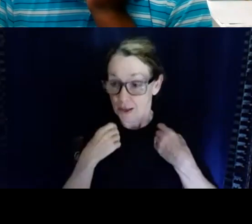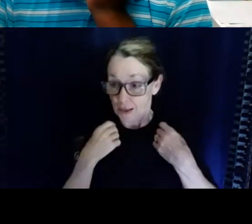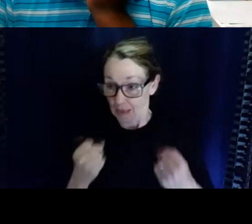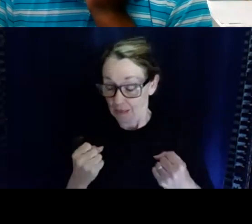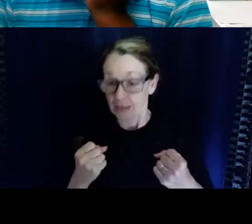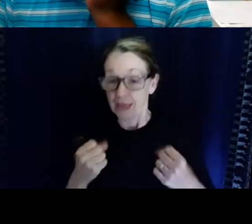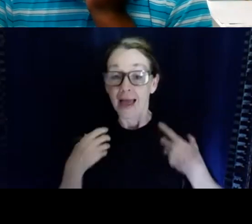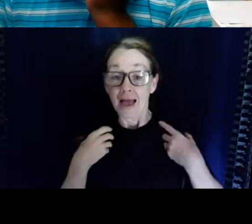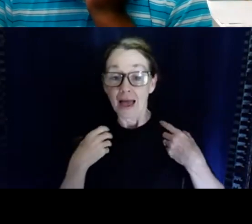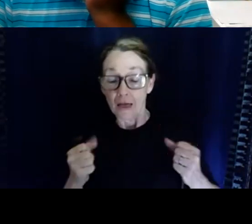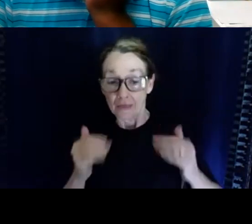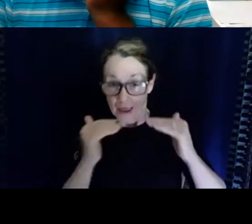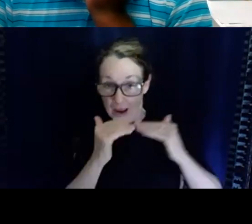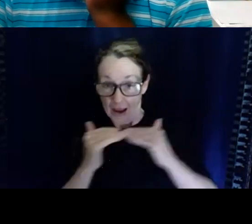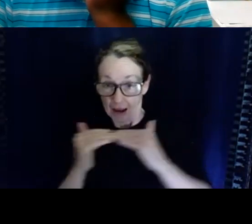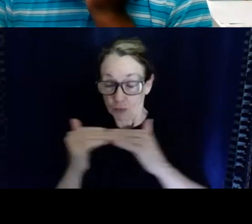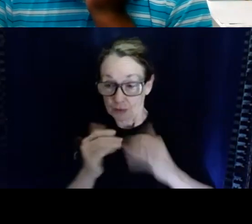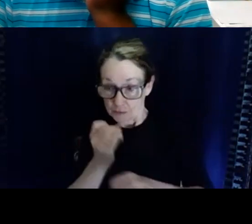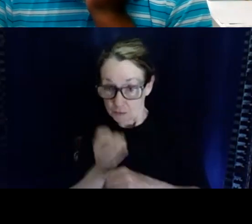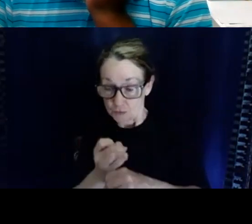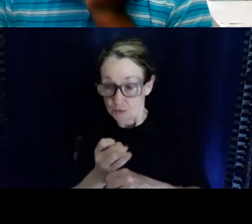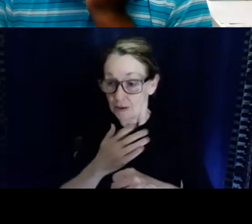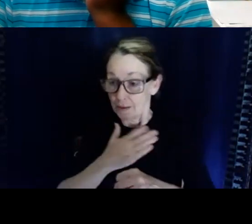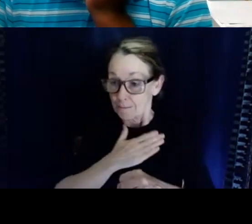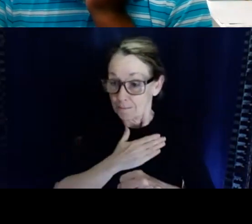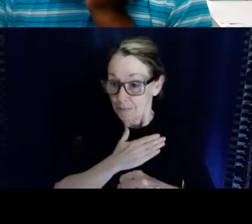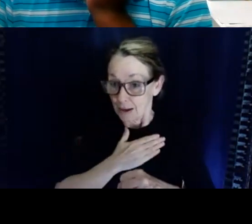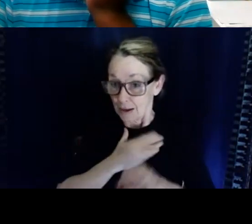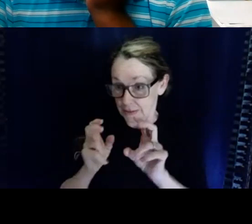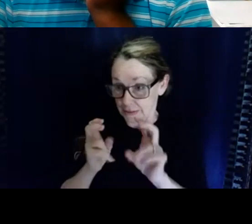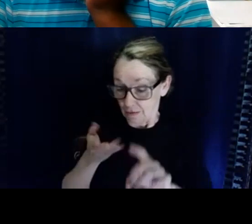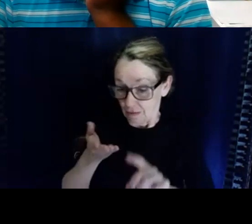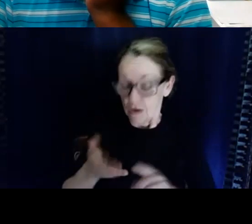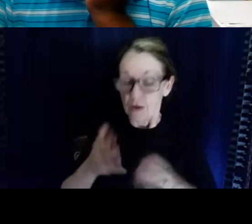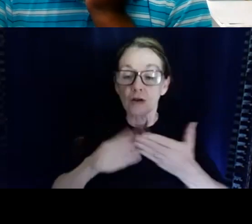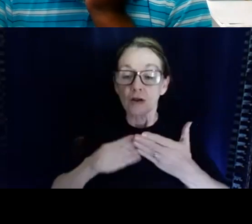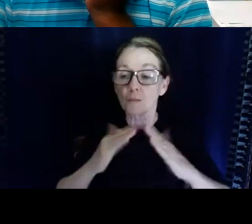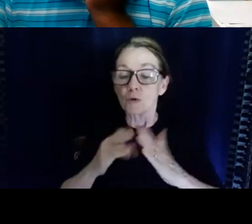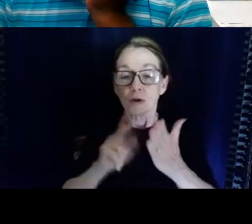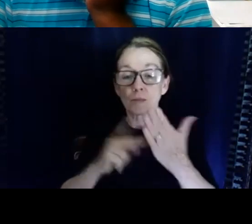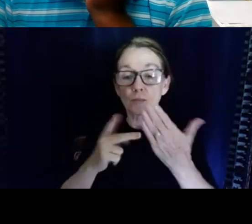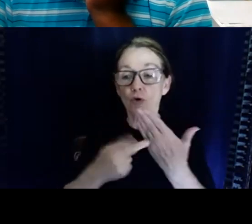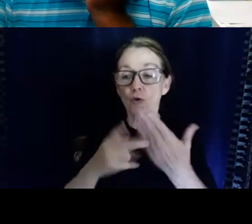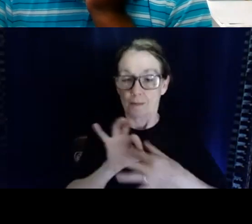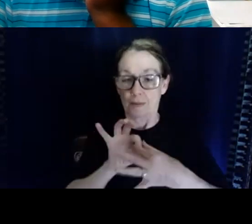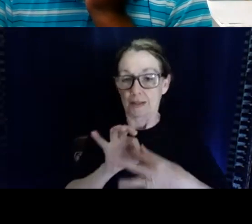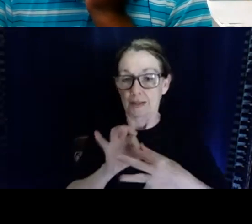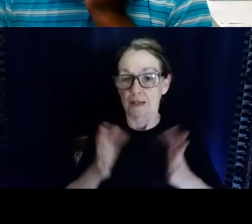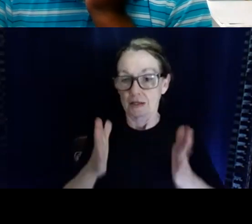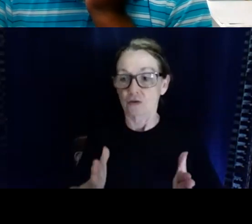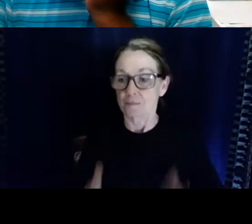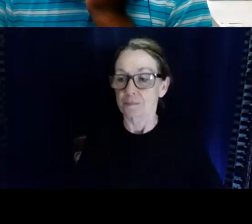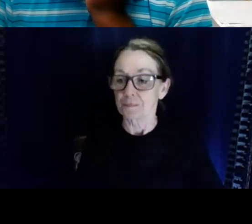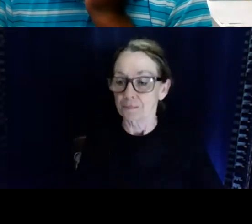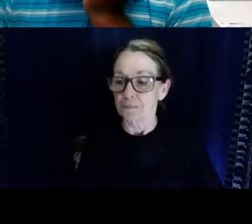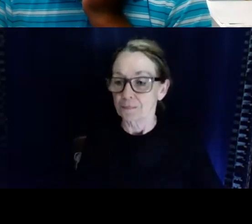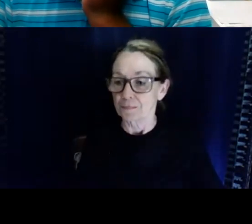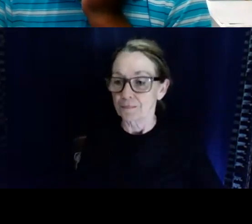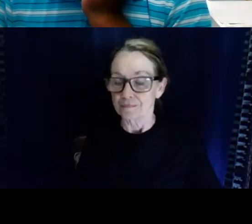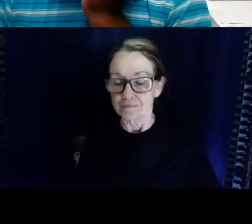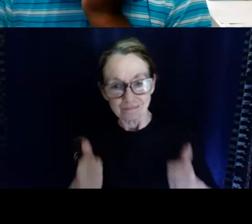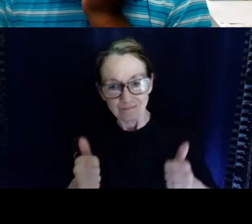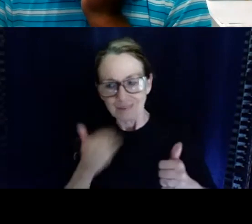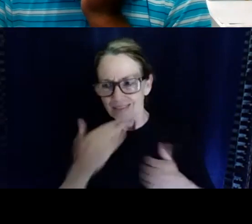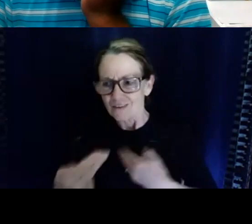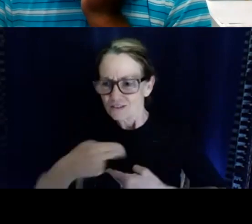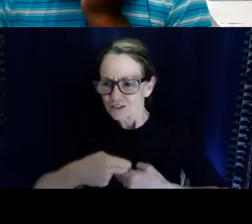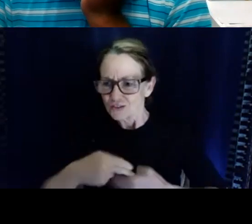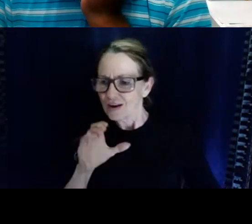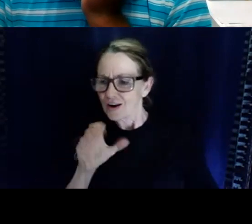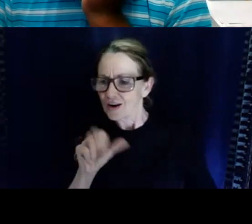GOOD AFTERNOON. MY NAME IS CARMEN BOUCHER.